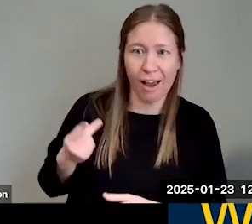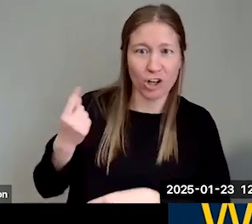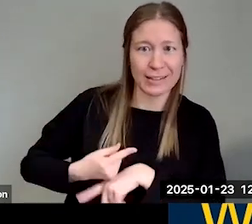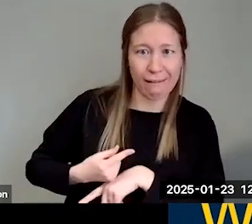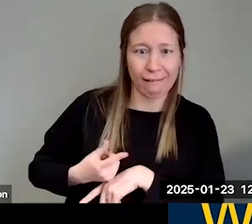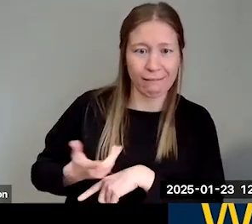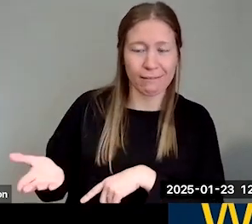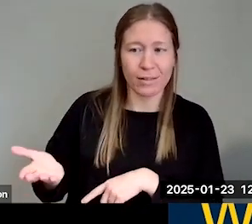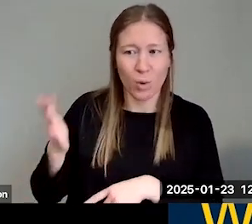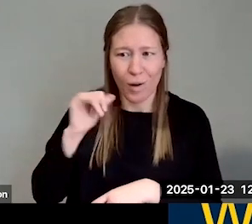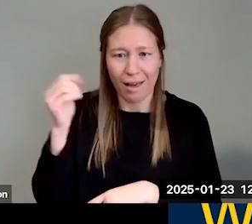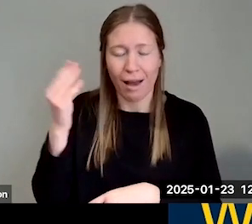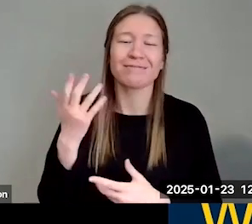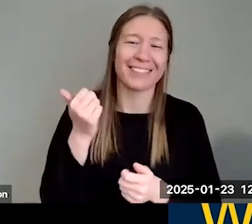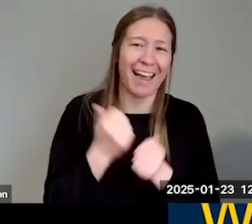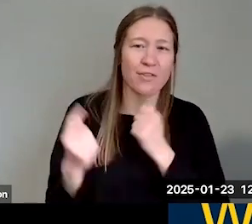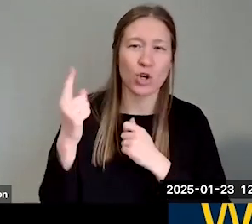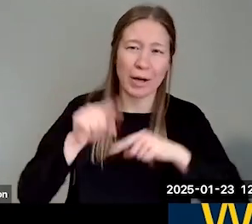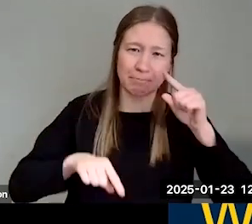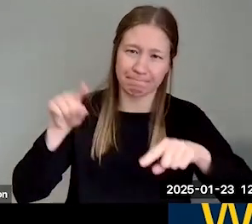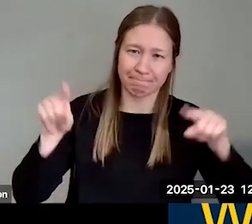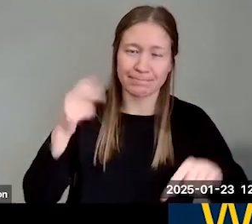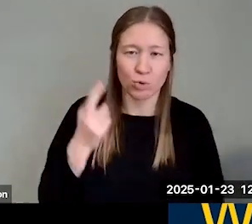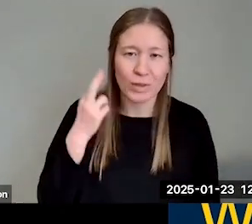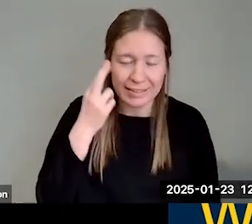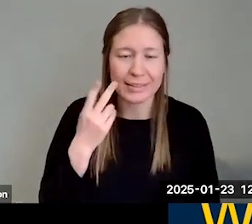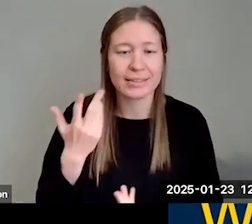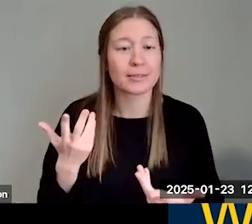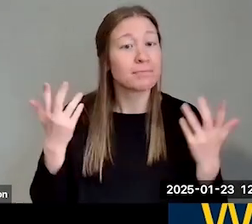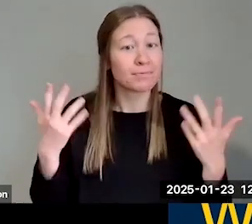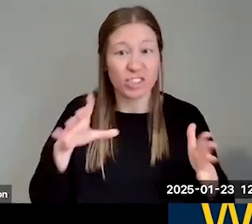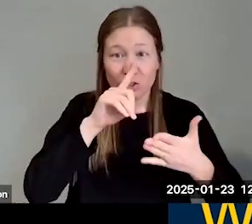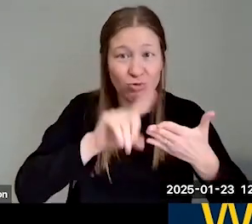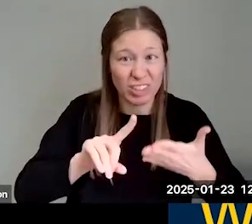and choosing not to disclose, research has been done, a significant amount,